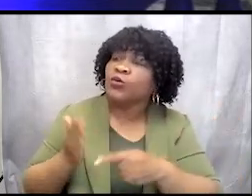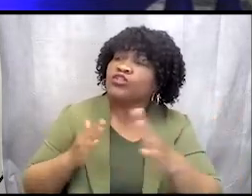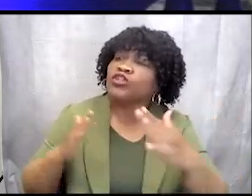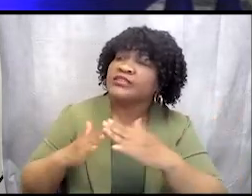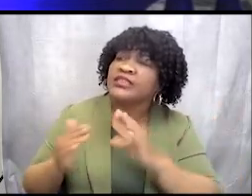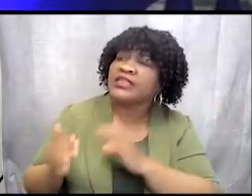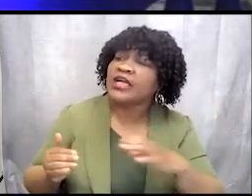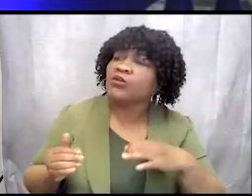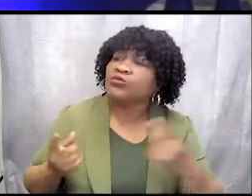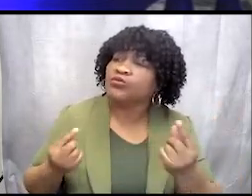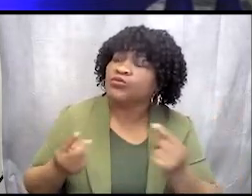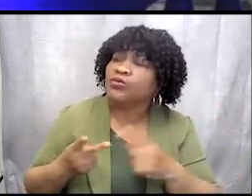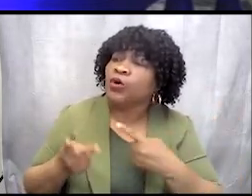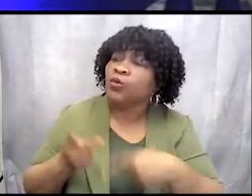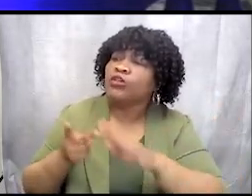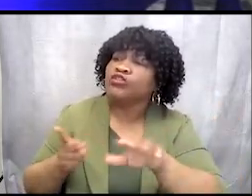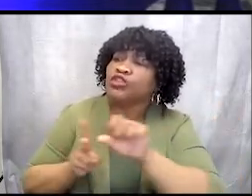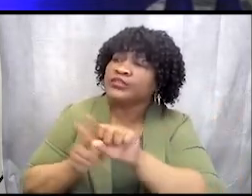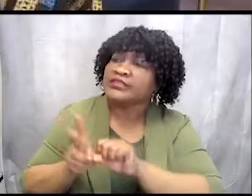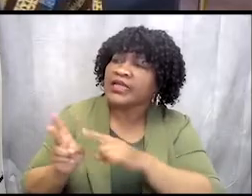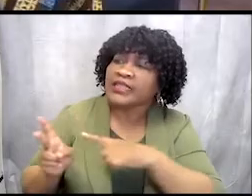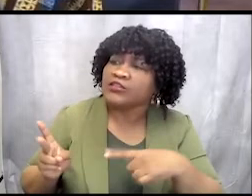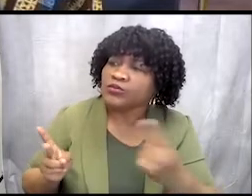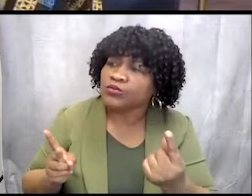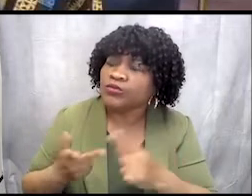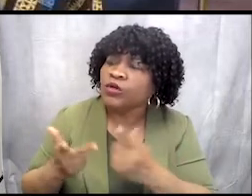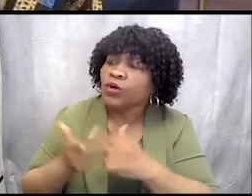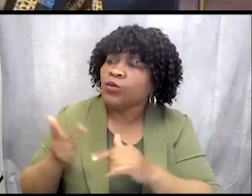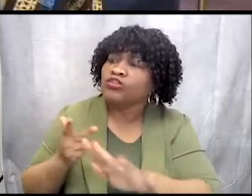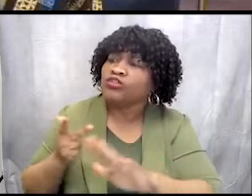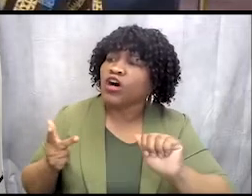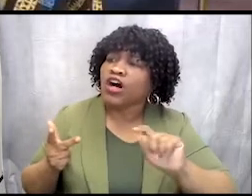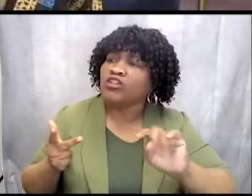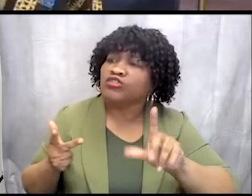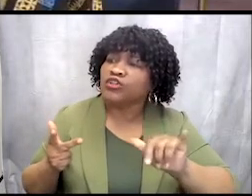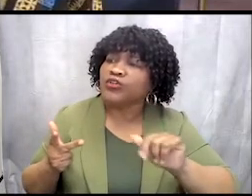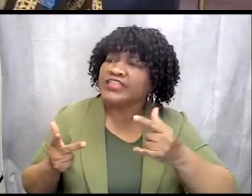members and state legislature, the attorney general,